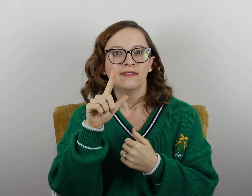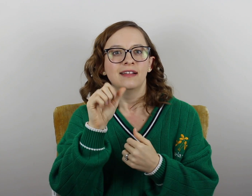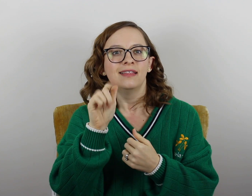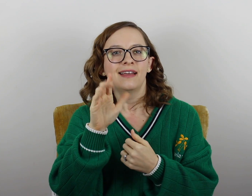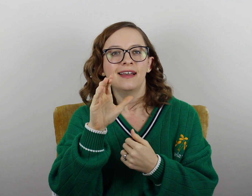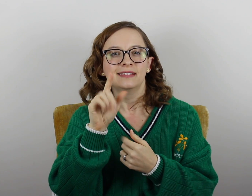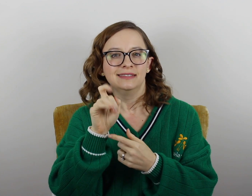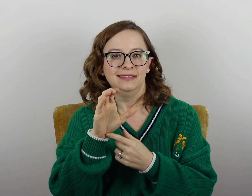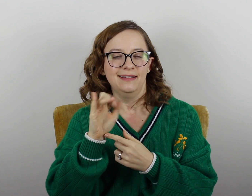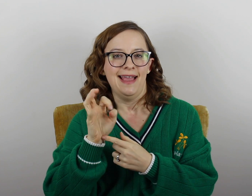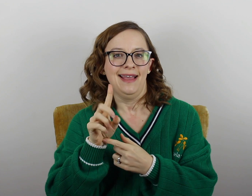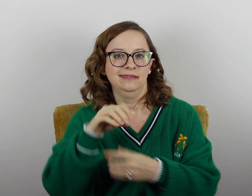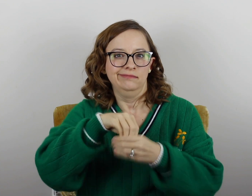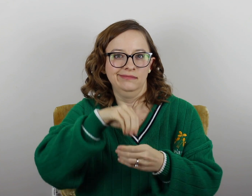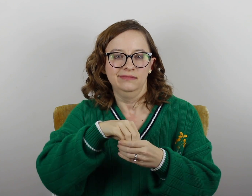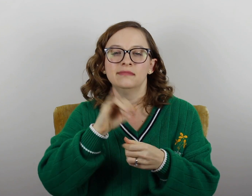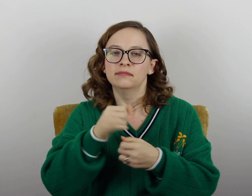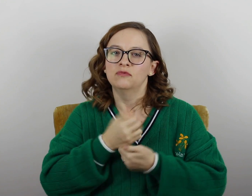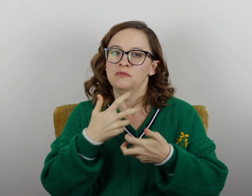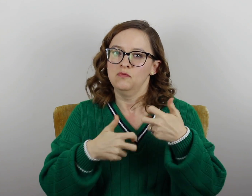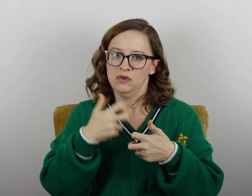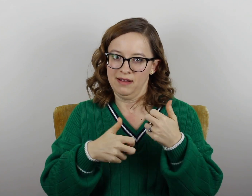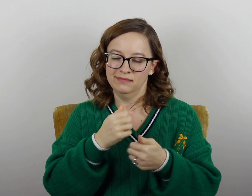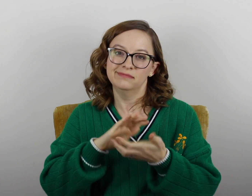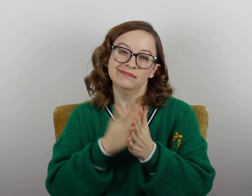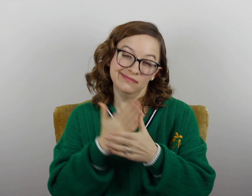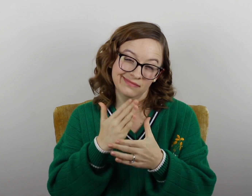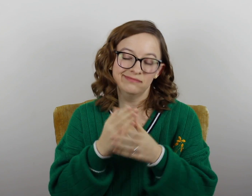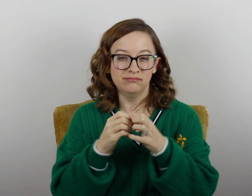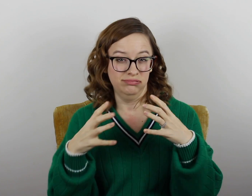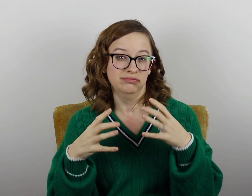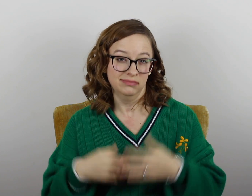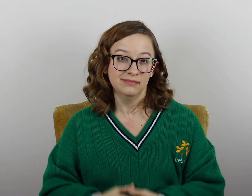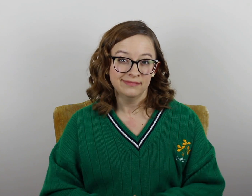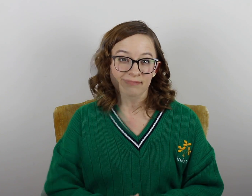That's because of the lactic acid and that will become irritated and inflammed.